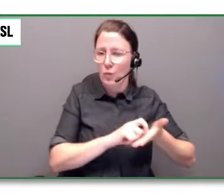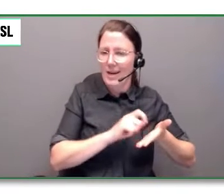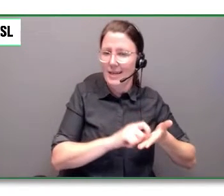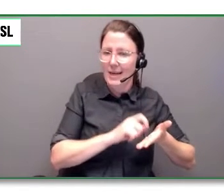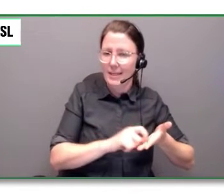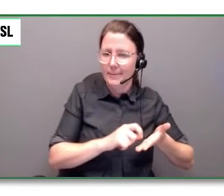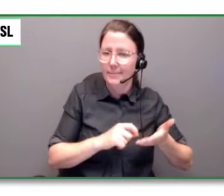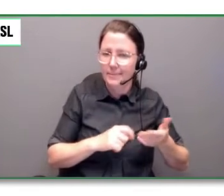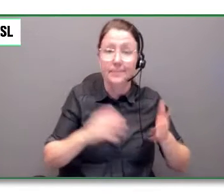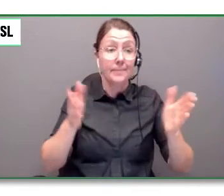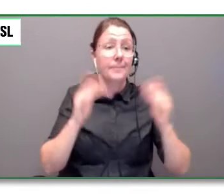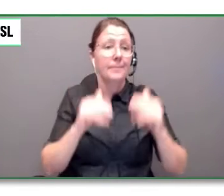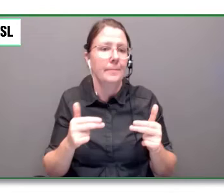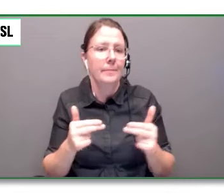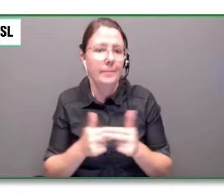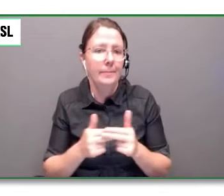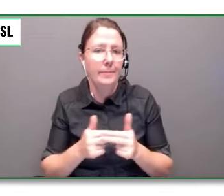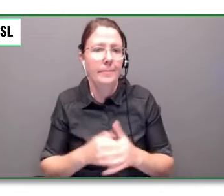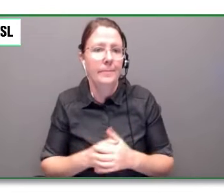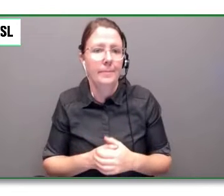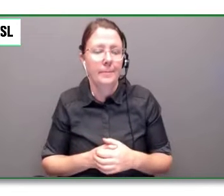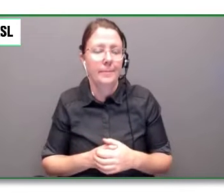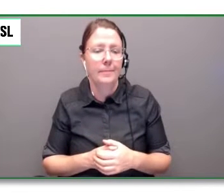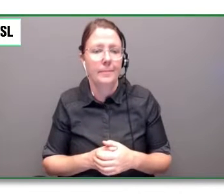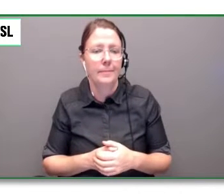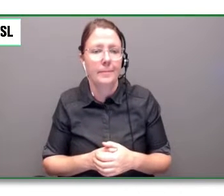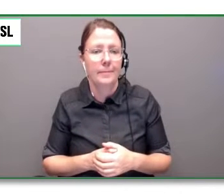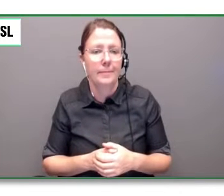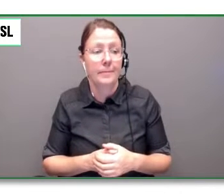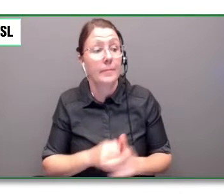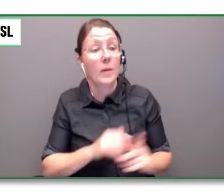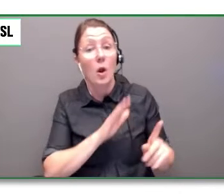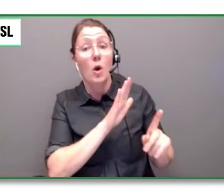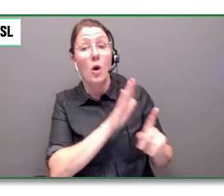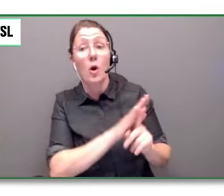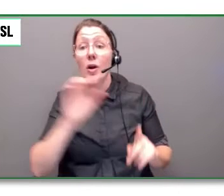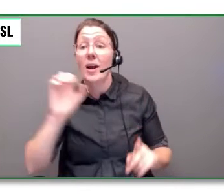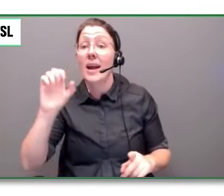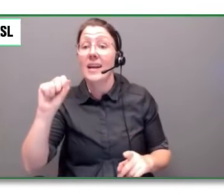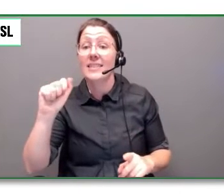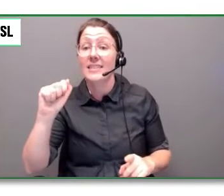So in her essays she talks about how she feels about